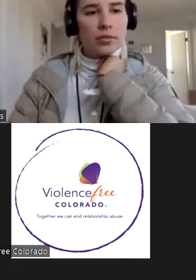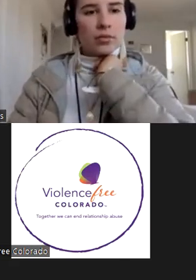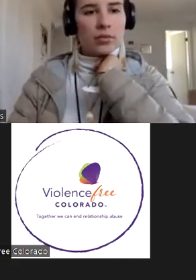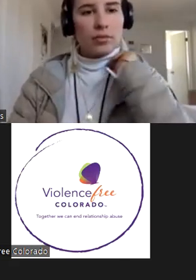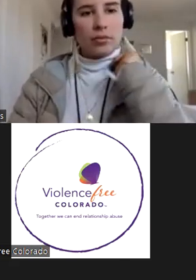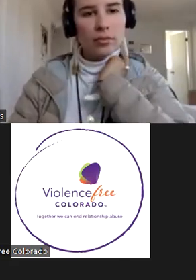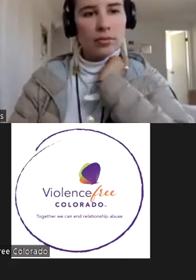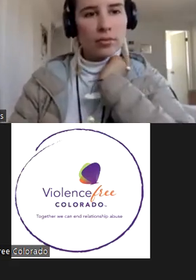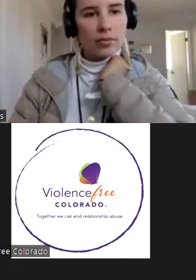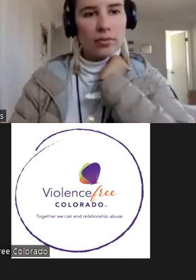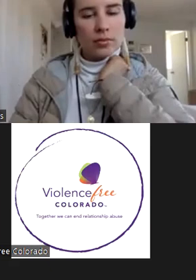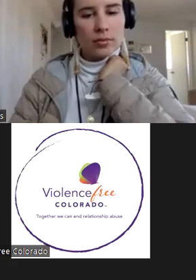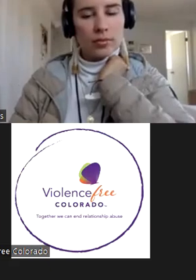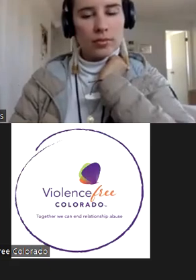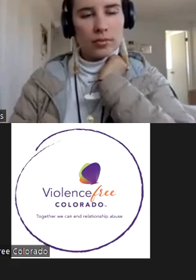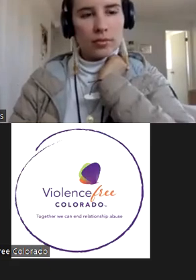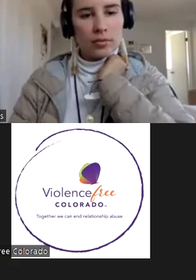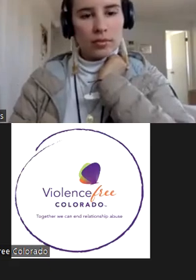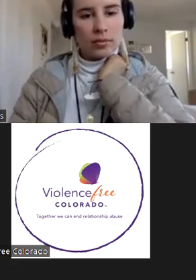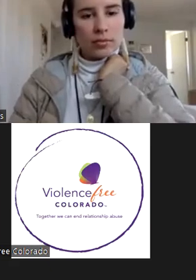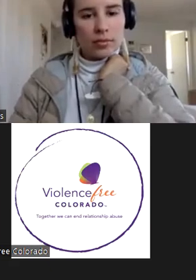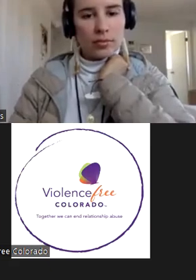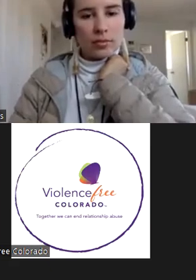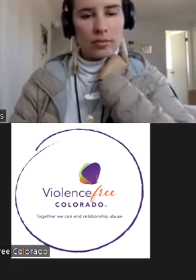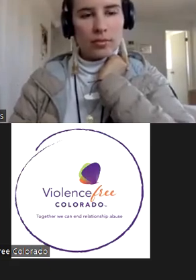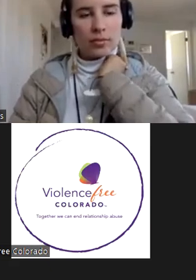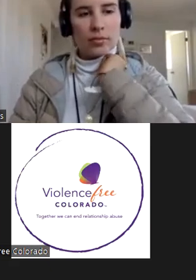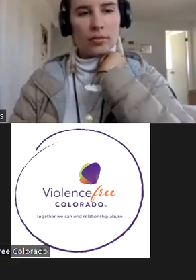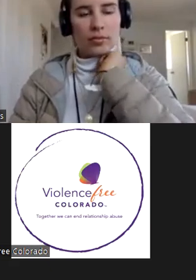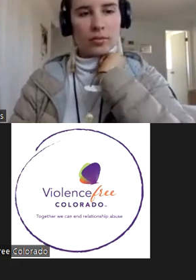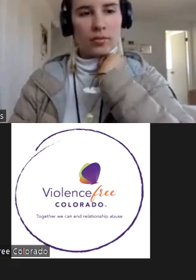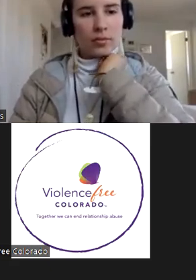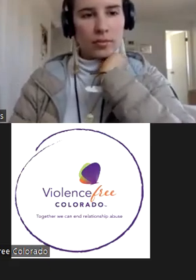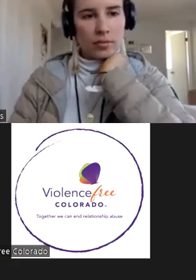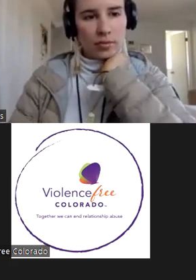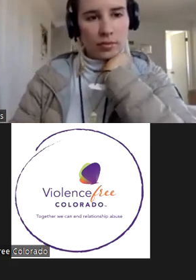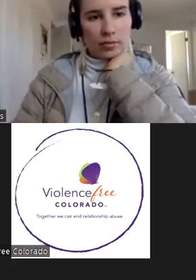interpretation, you will click on, once it's activated. I'll let you know